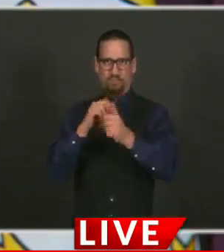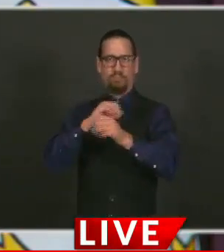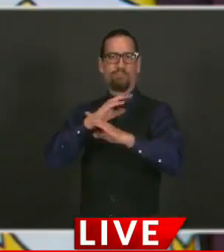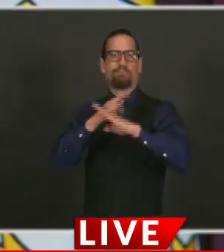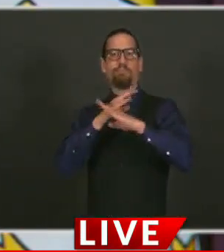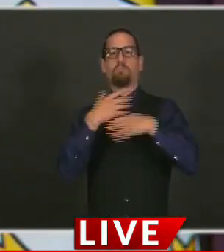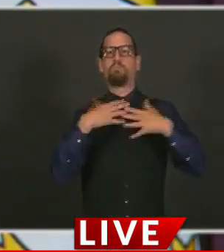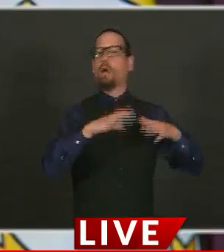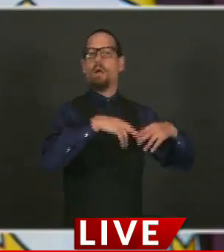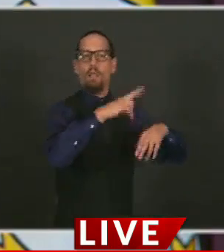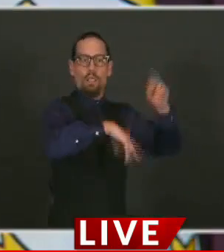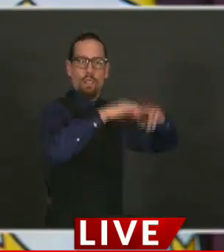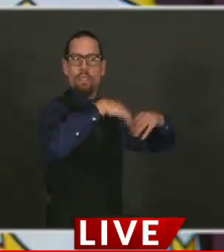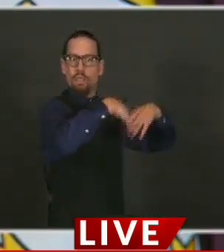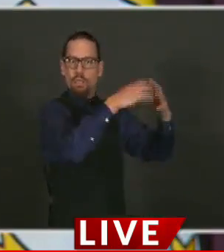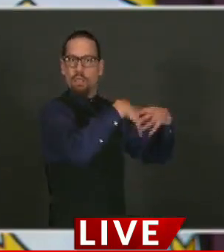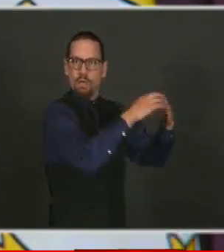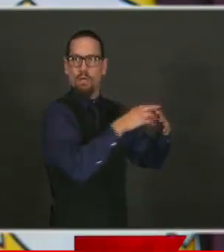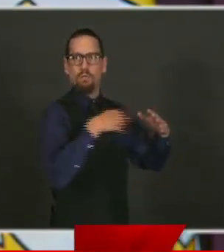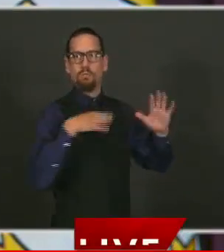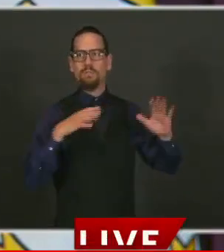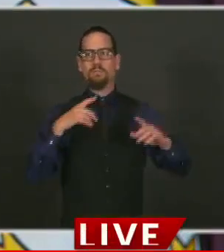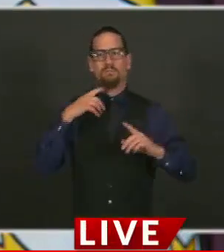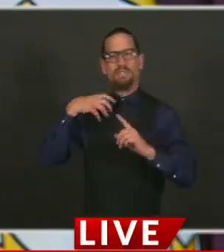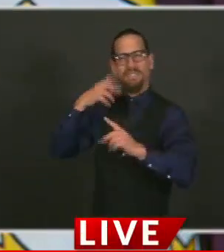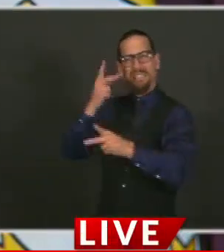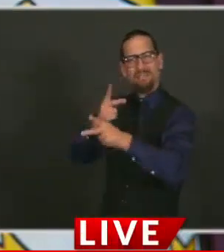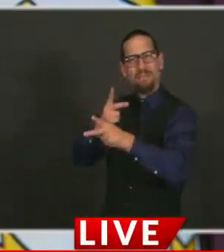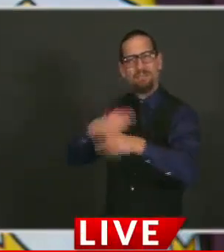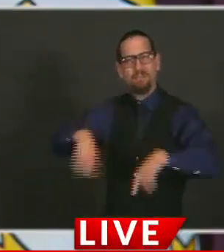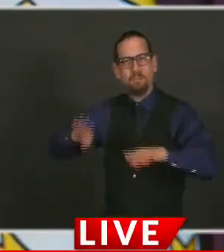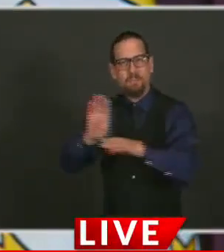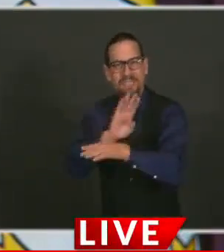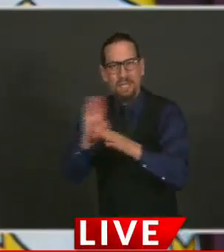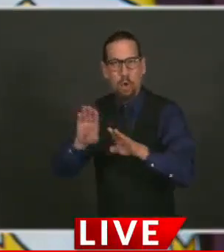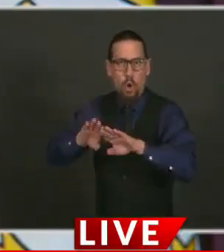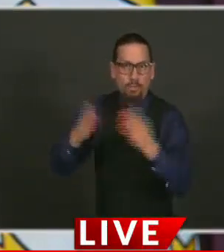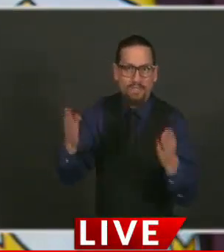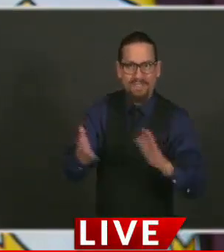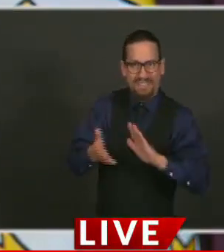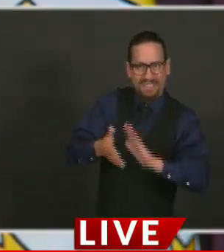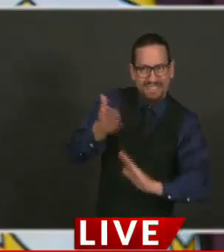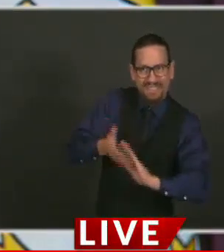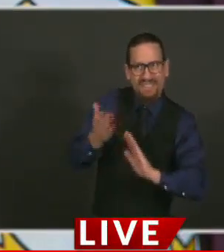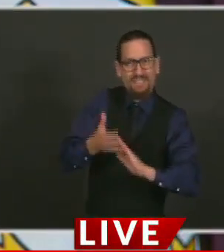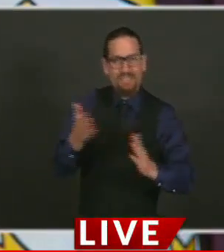EVIDENCE-BASED INTERVENTIONS I CAN MAKE THAT HAS THE MOST LIMITED IMPACT ON COMMERCE.